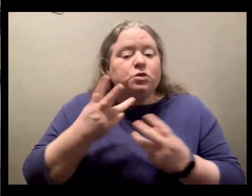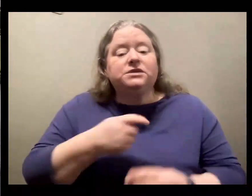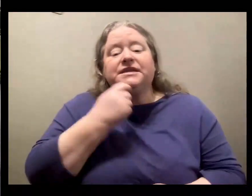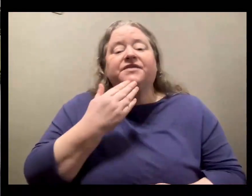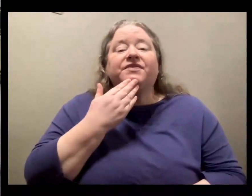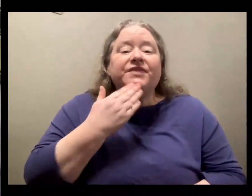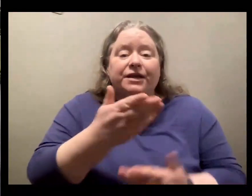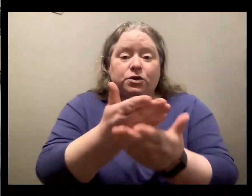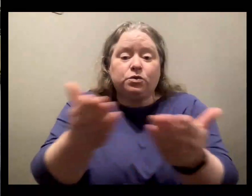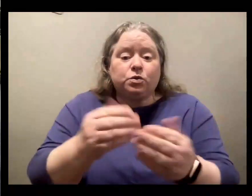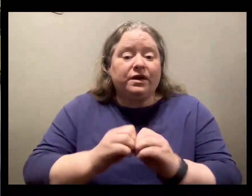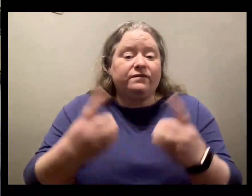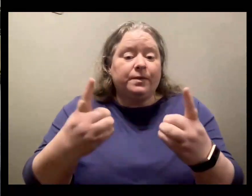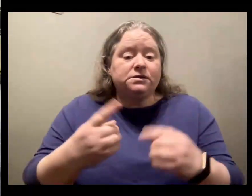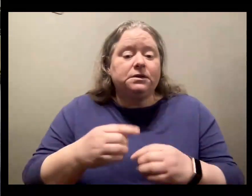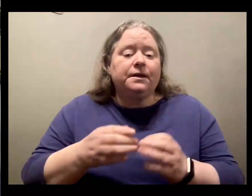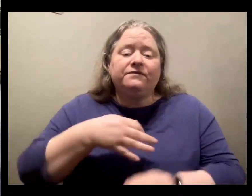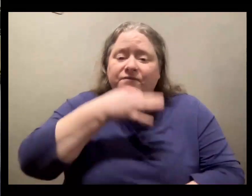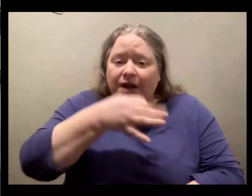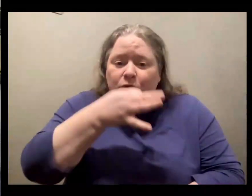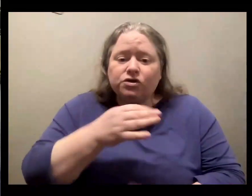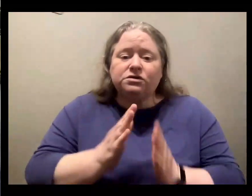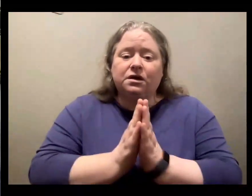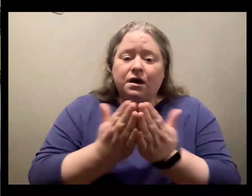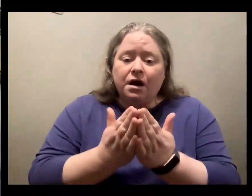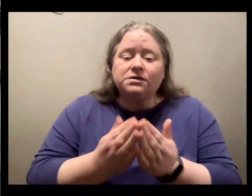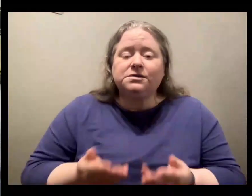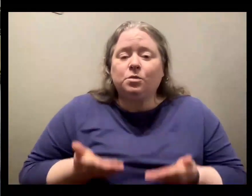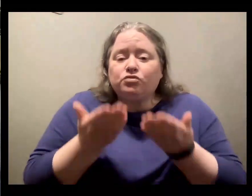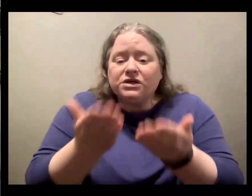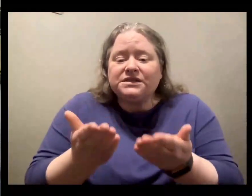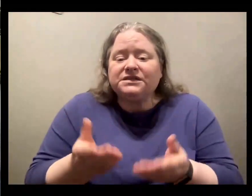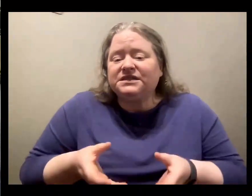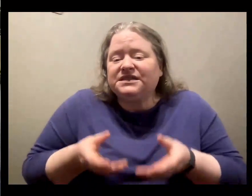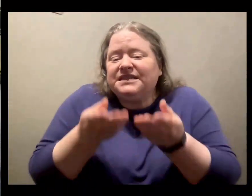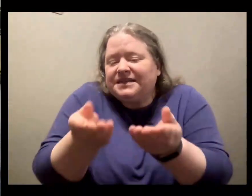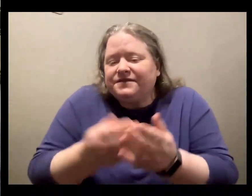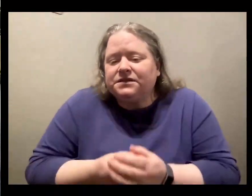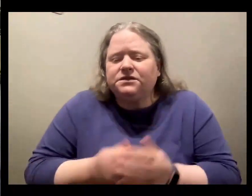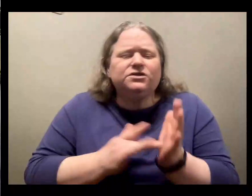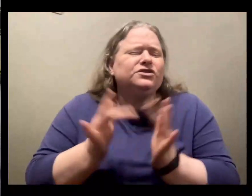I just want to say thank you to everybody - the flowers, cards, presents, gifts –